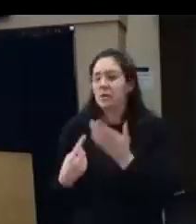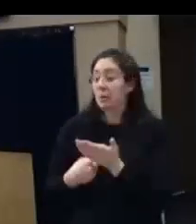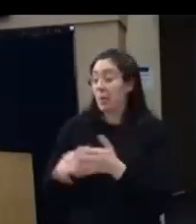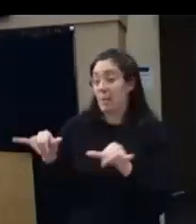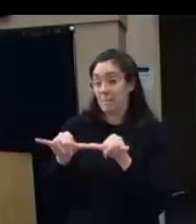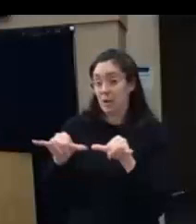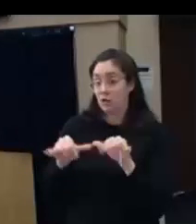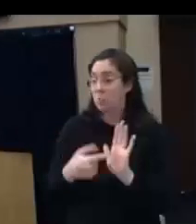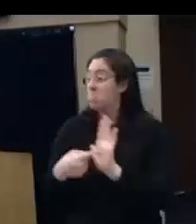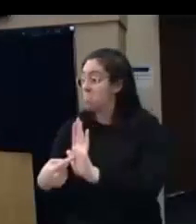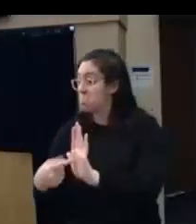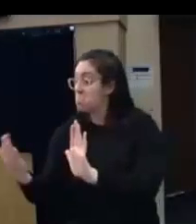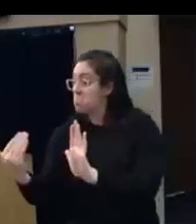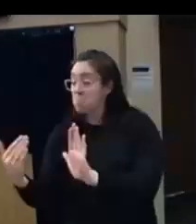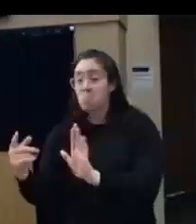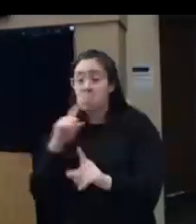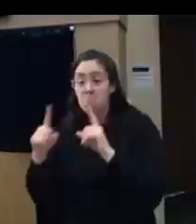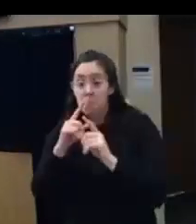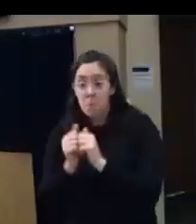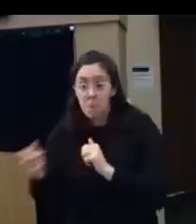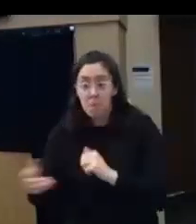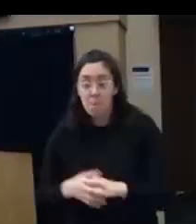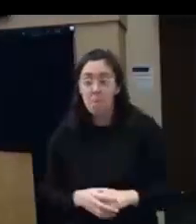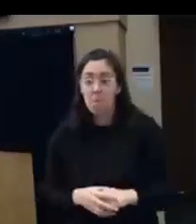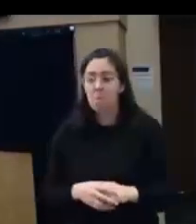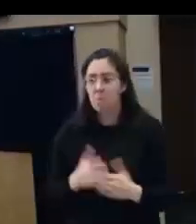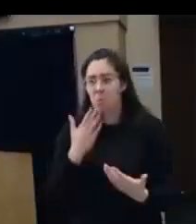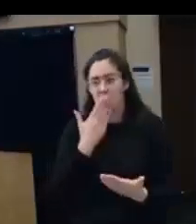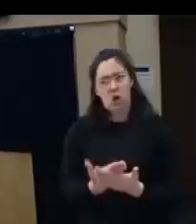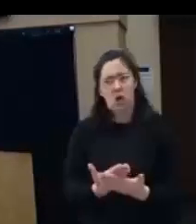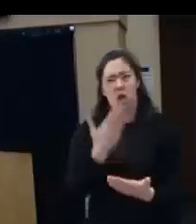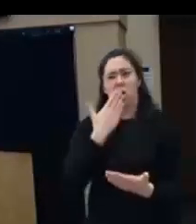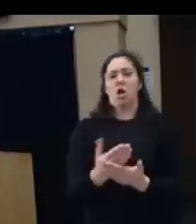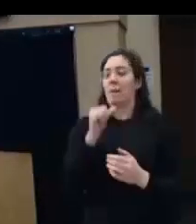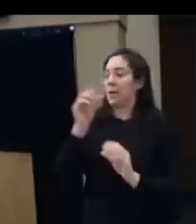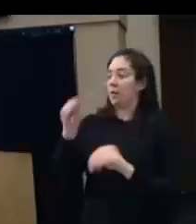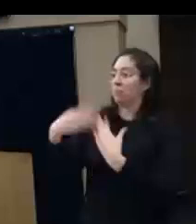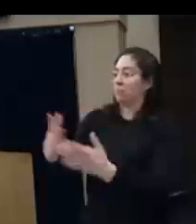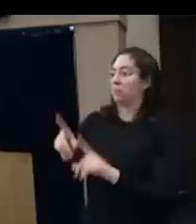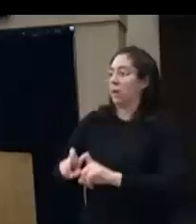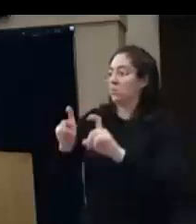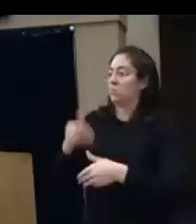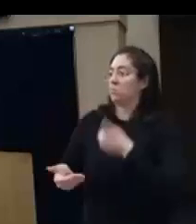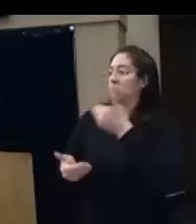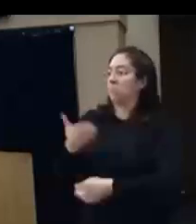conversation and um and it and it goes well when you're I'm not administering it if you will and